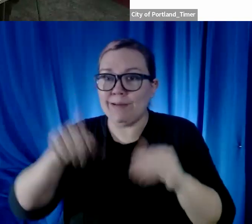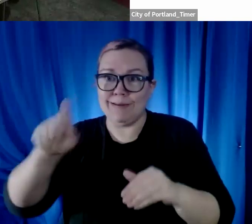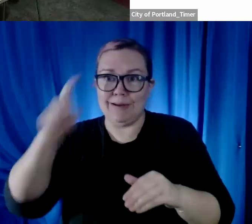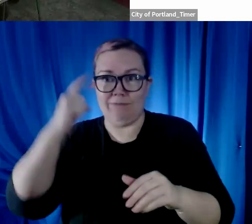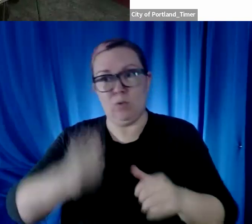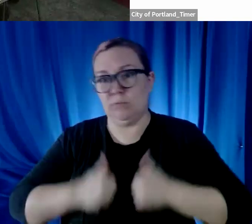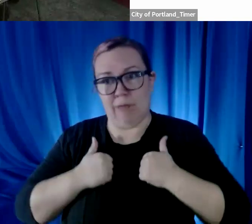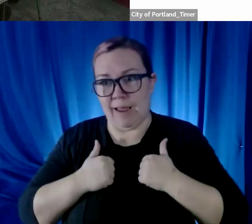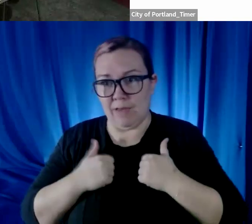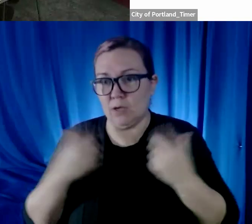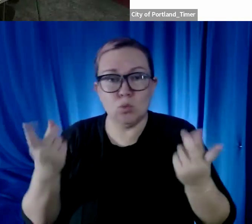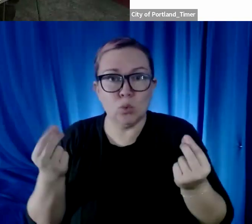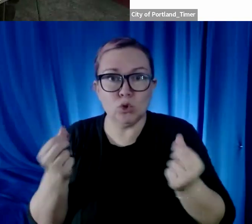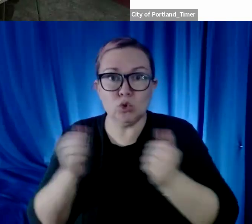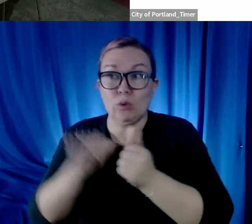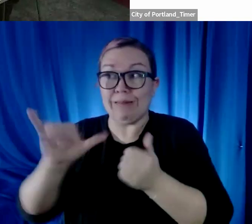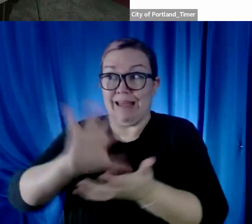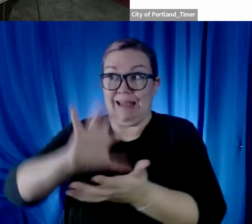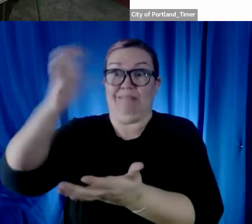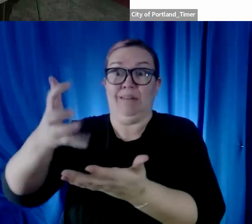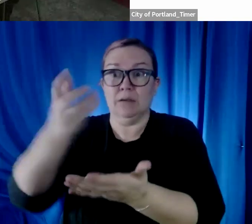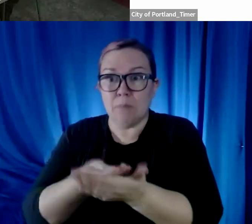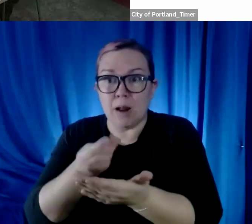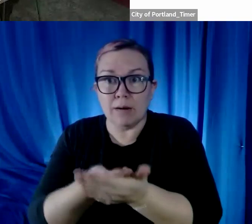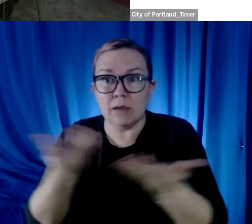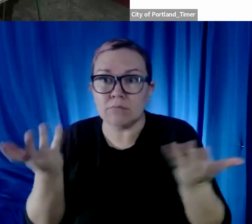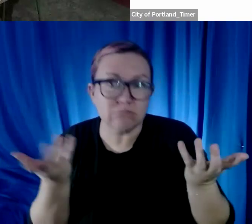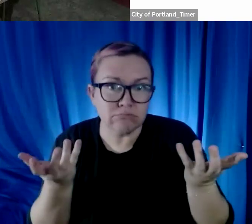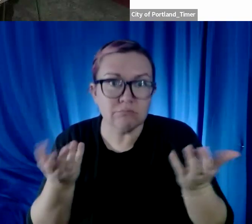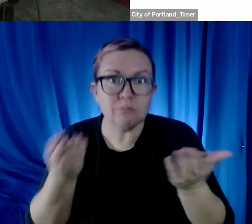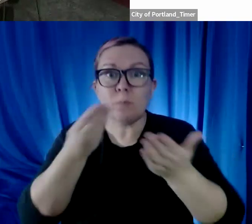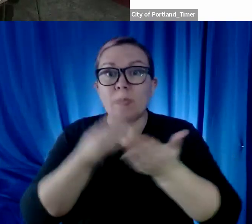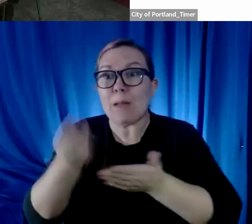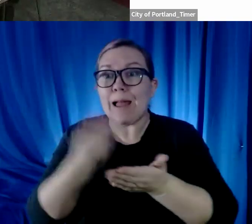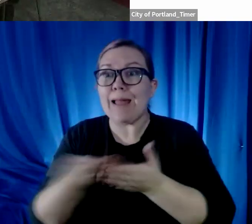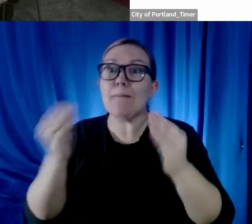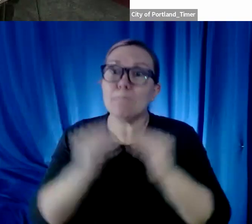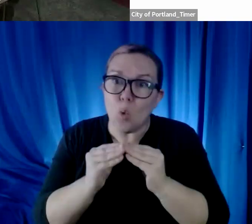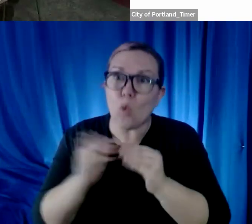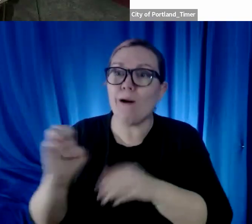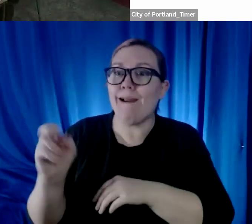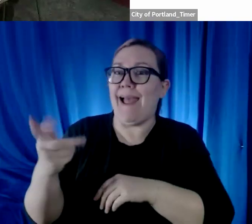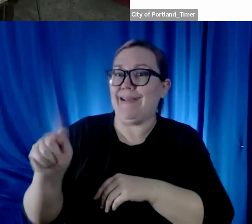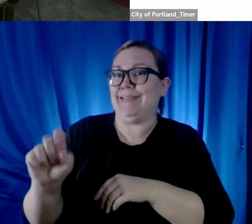What do they do with that extra money? They buy more assets.